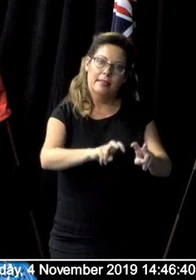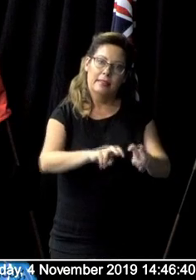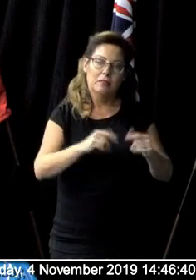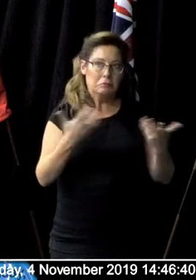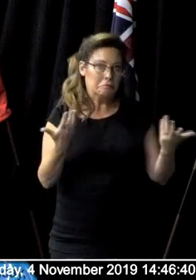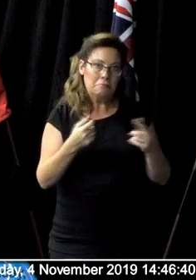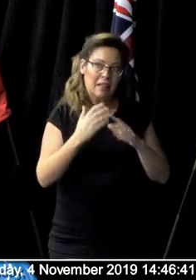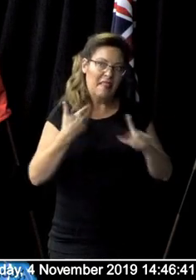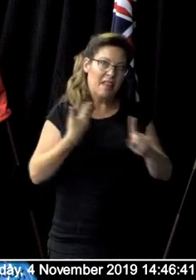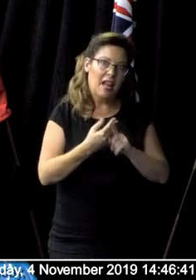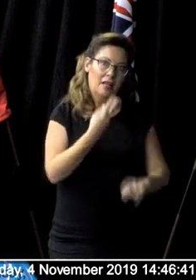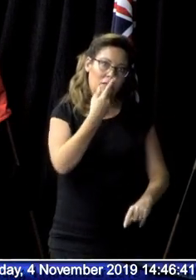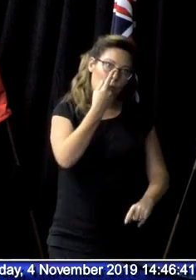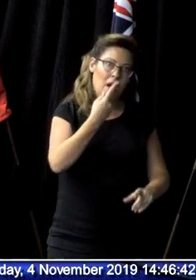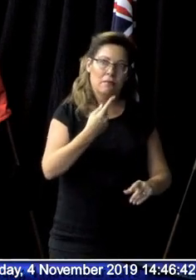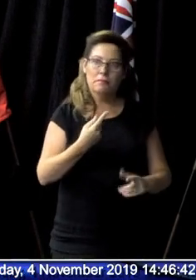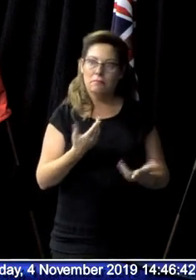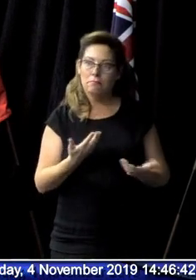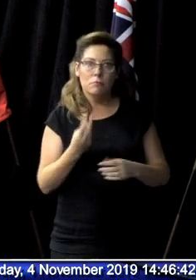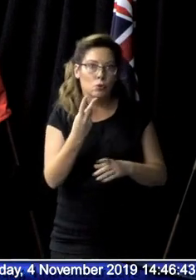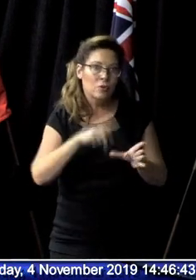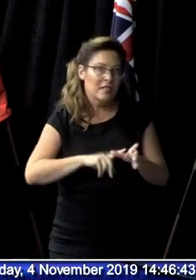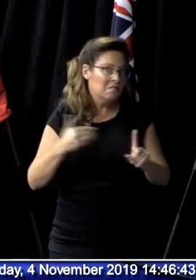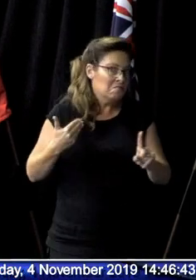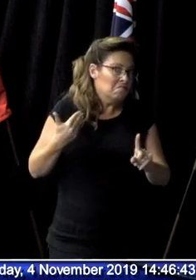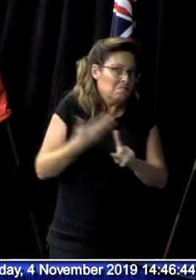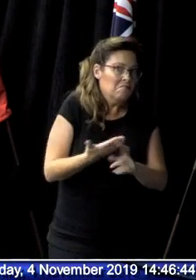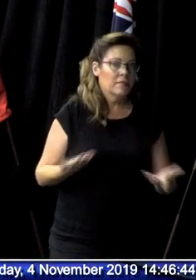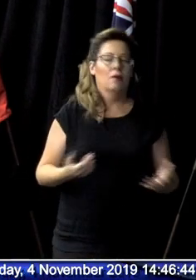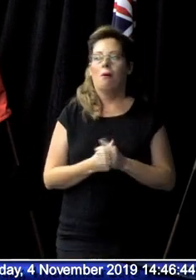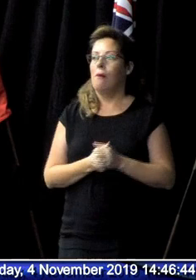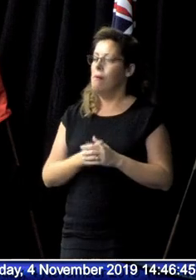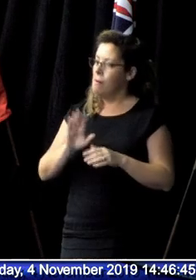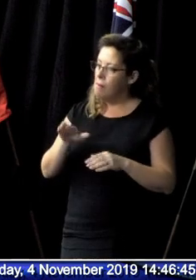Have you observed any change since the inclusion policy came into force?